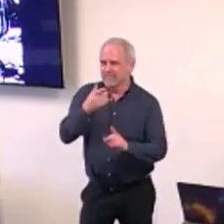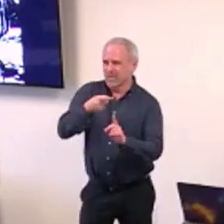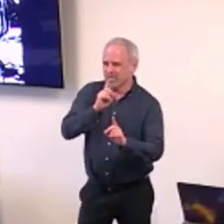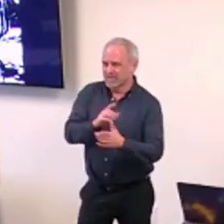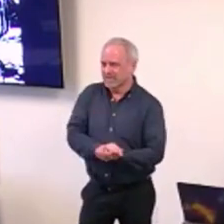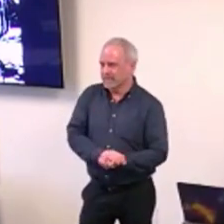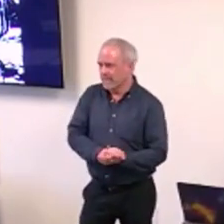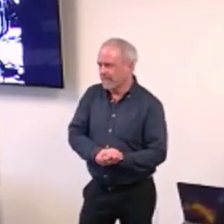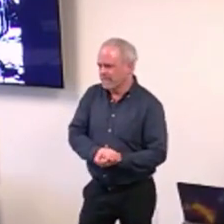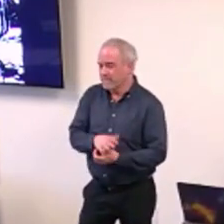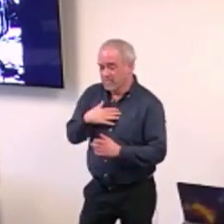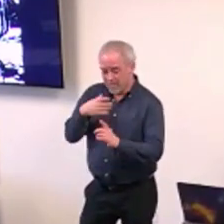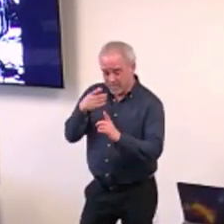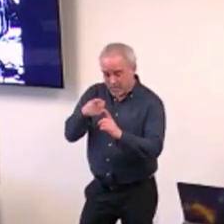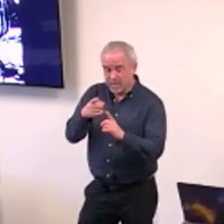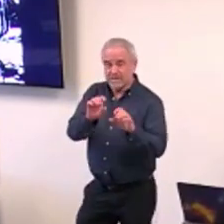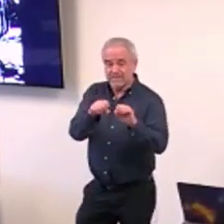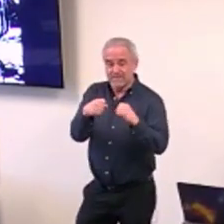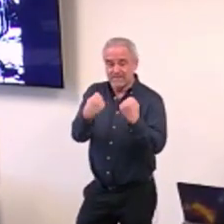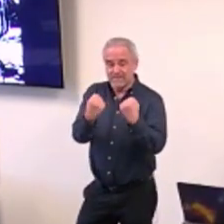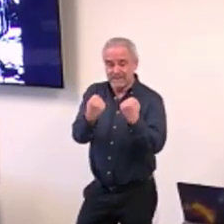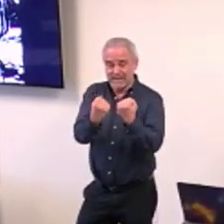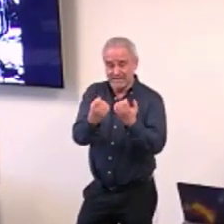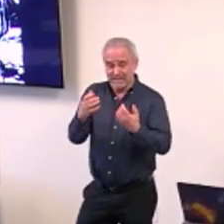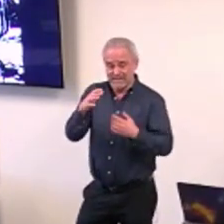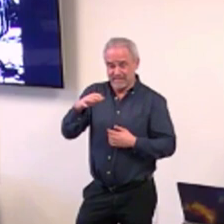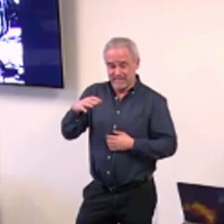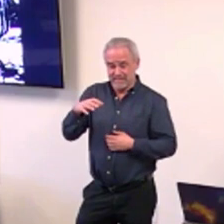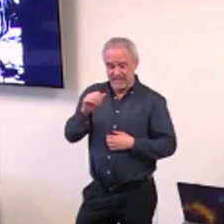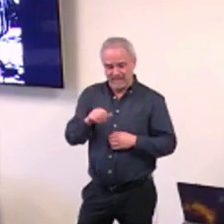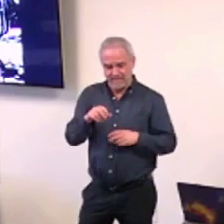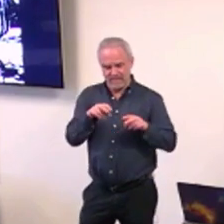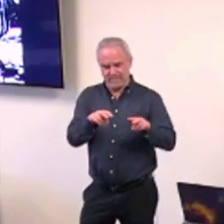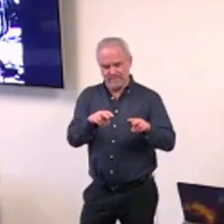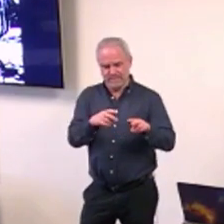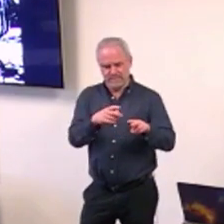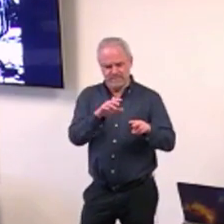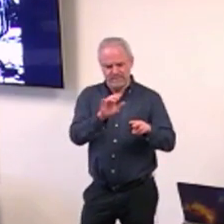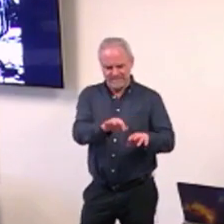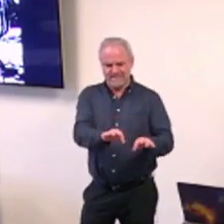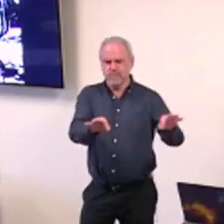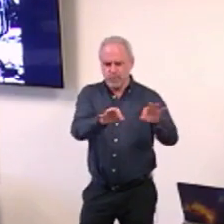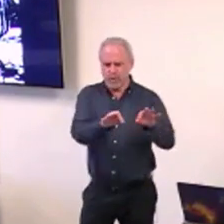that society can deem something to be critically important. And then if you don't have access to it,